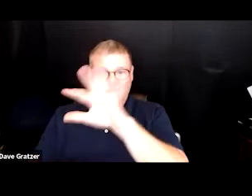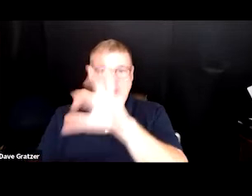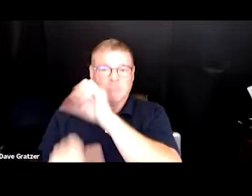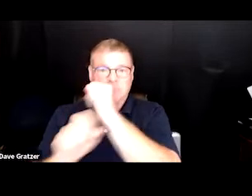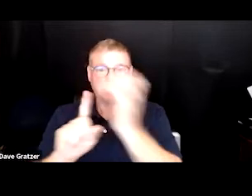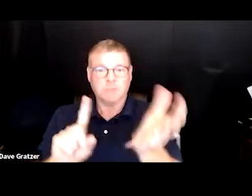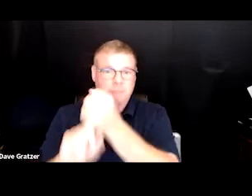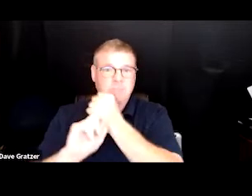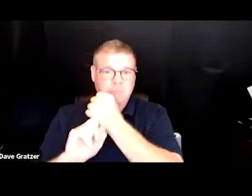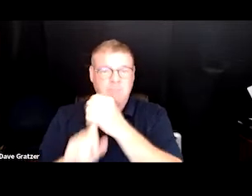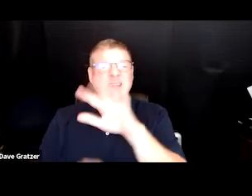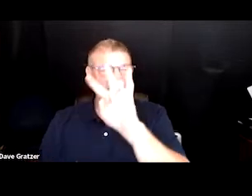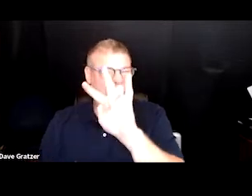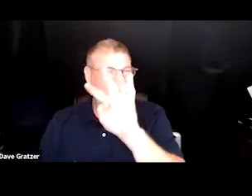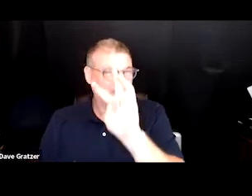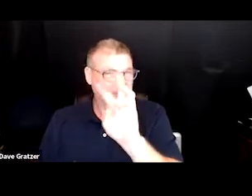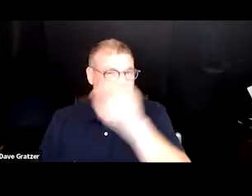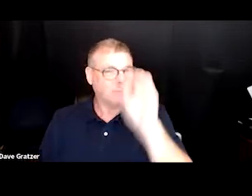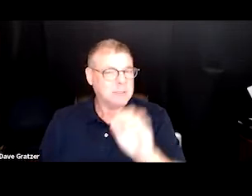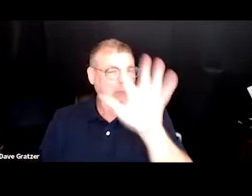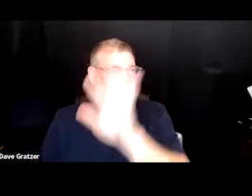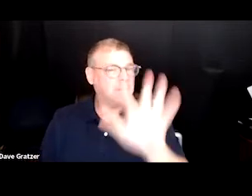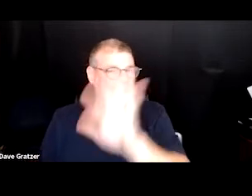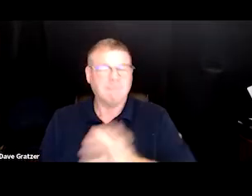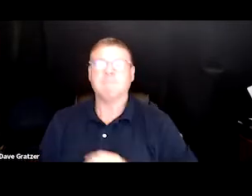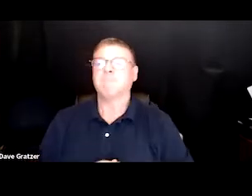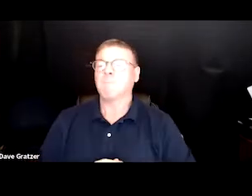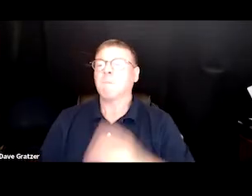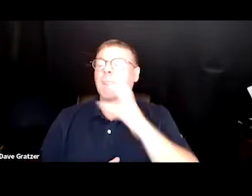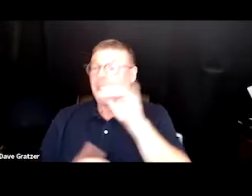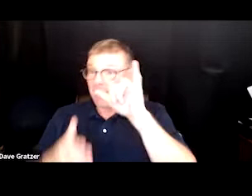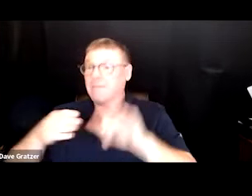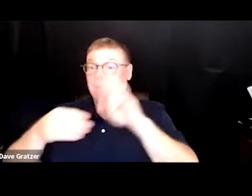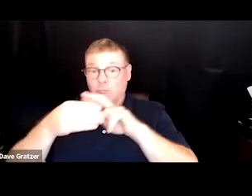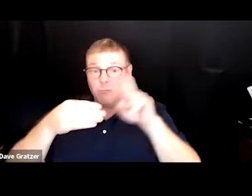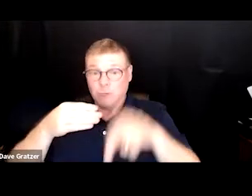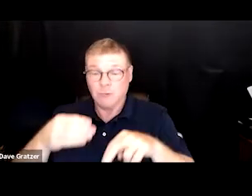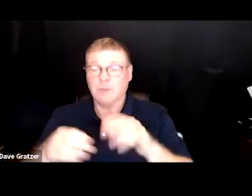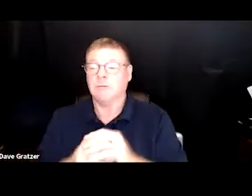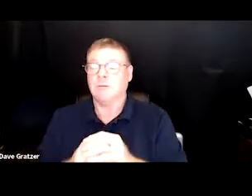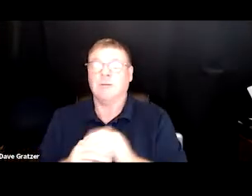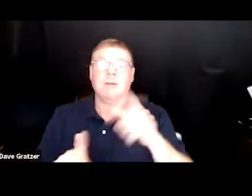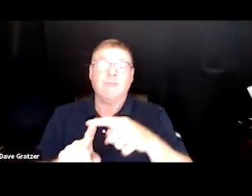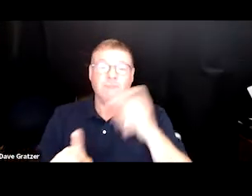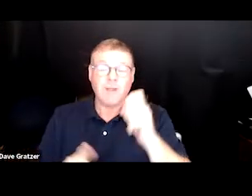about 76%. And that's the result of a risk assessment